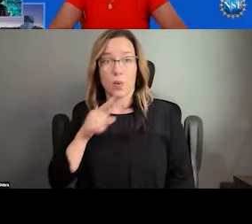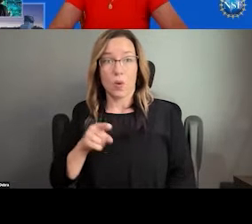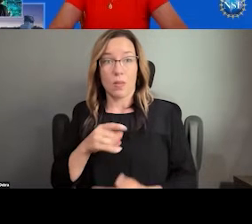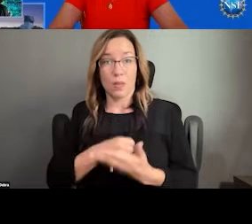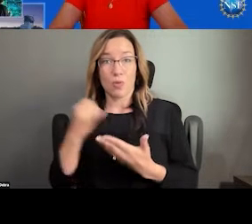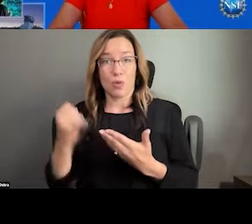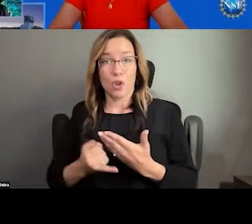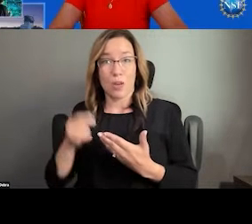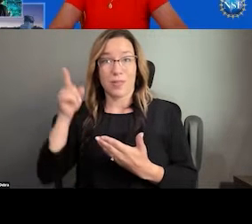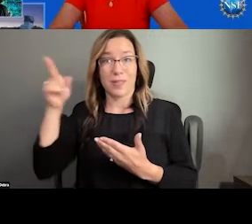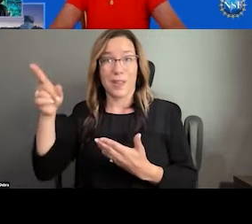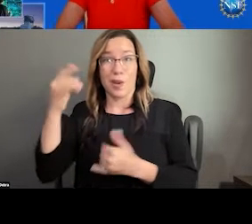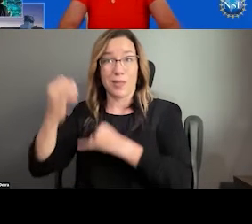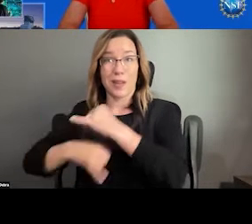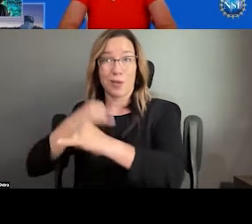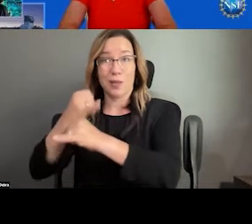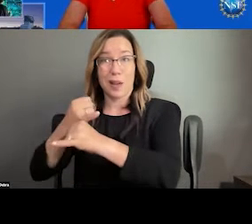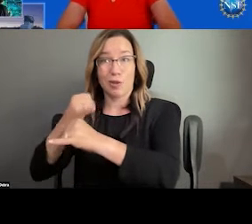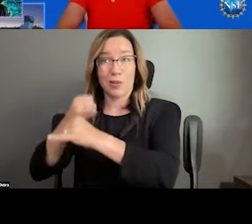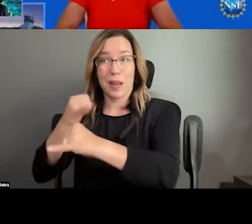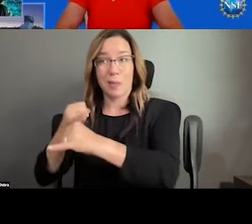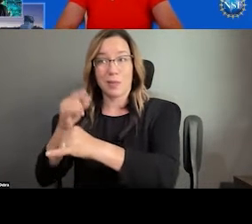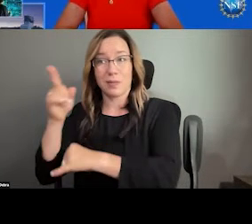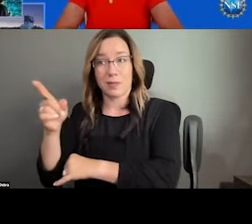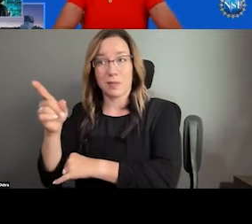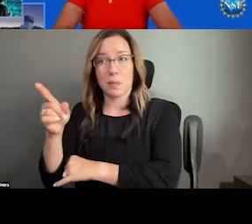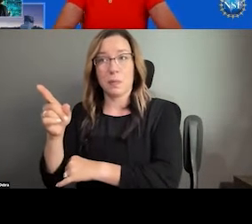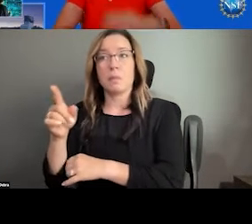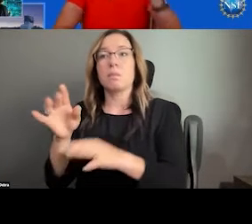the International branch campus and very importantly,